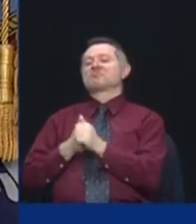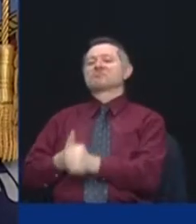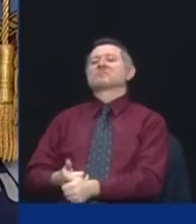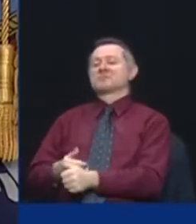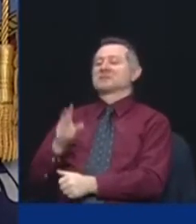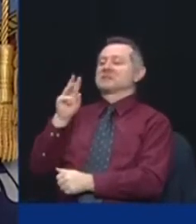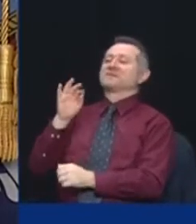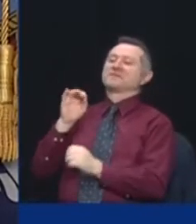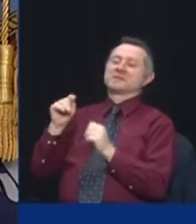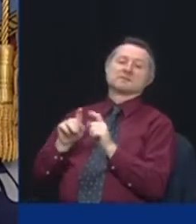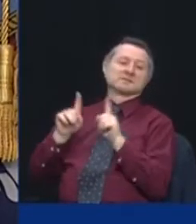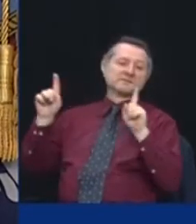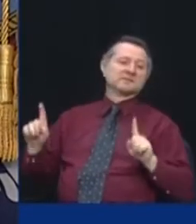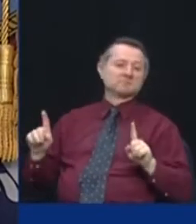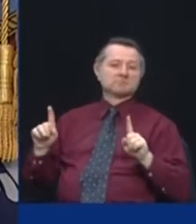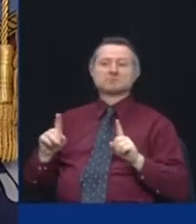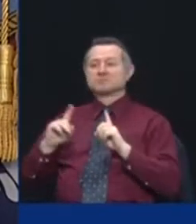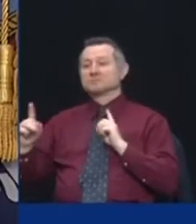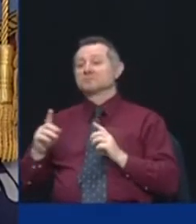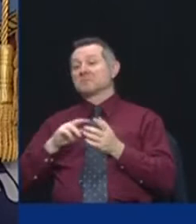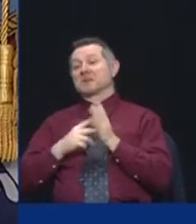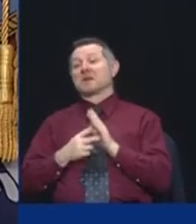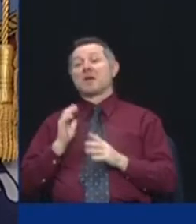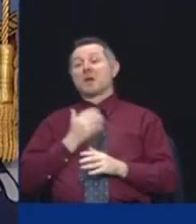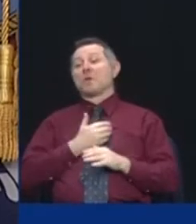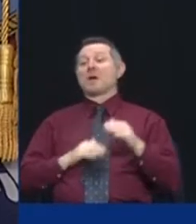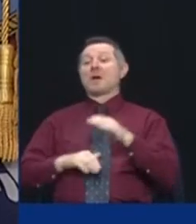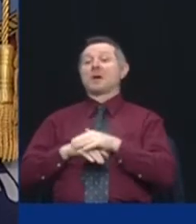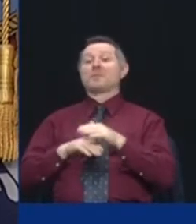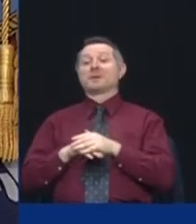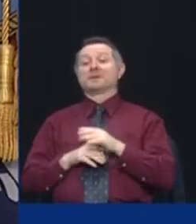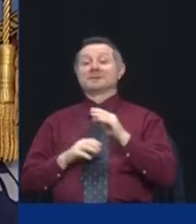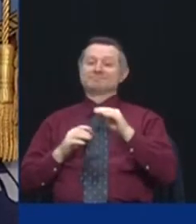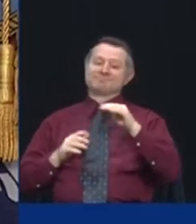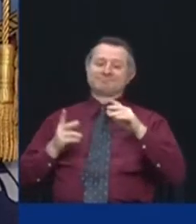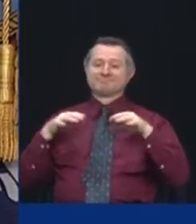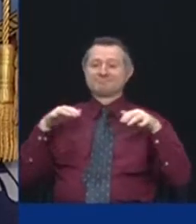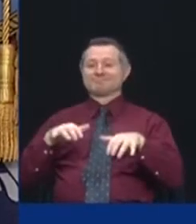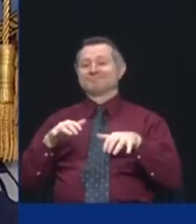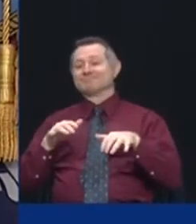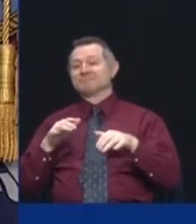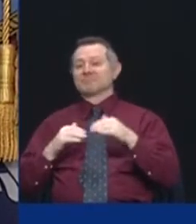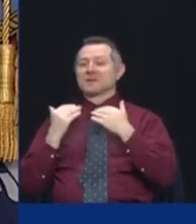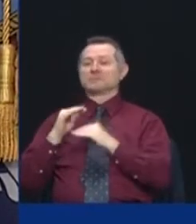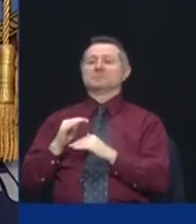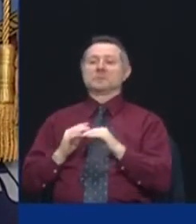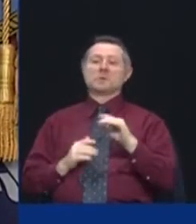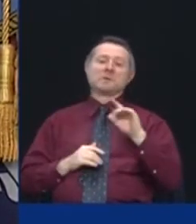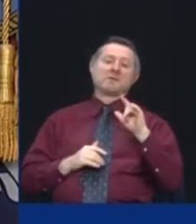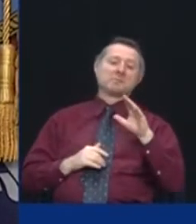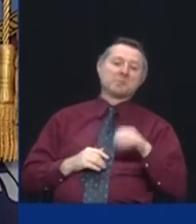VACCINATED IS FULL CAPACITY. UNVACCINATED, IT IS STILL THE SIX FOOT SOCIAL DISTANCING.